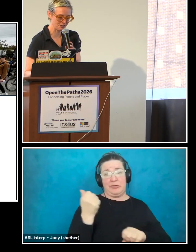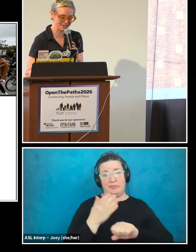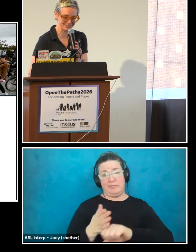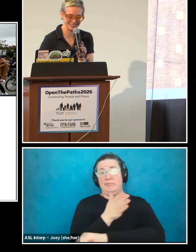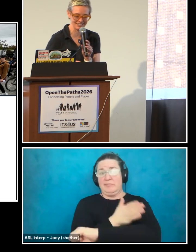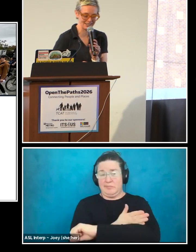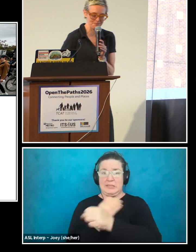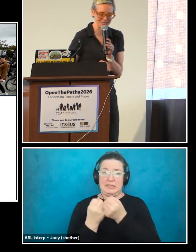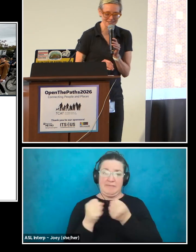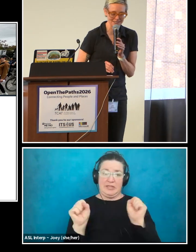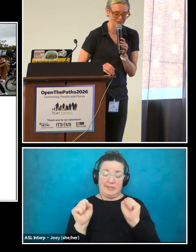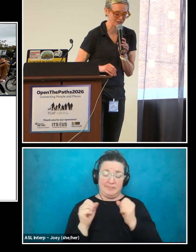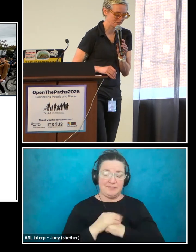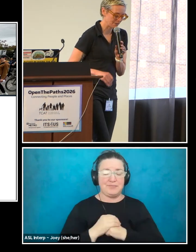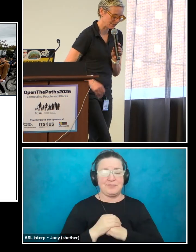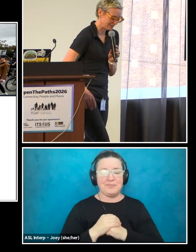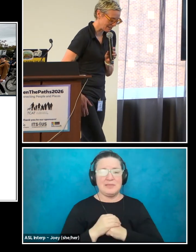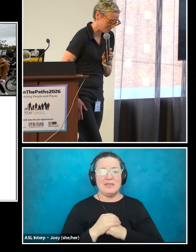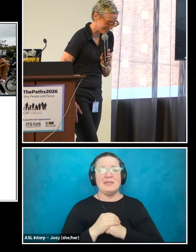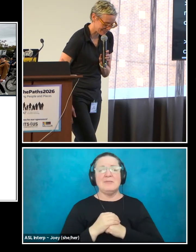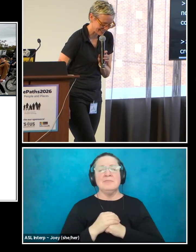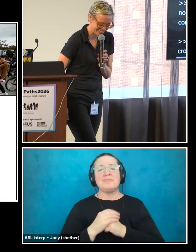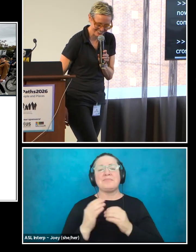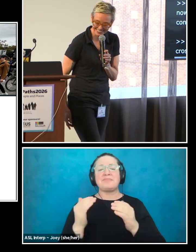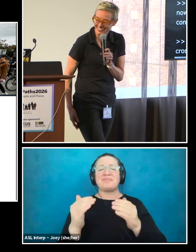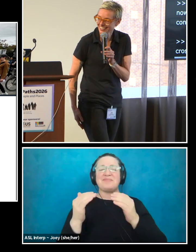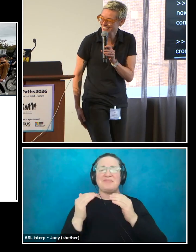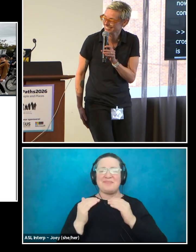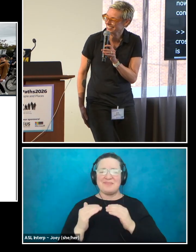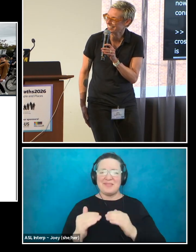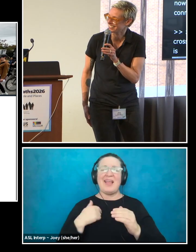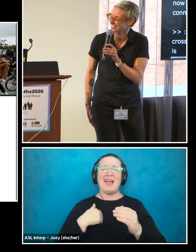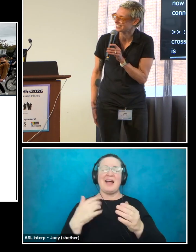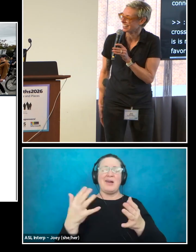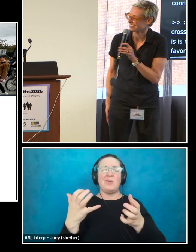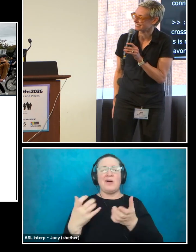crossings and I I mentioned this is my favorite um intersection. Uh this is I-90 in Seattle at